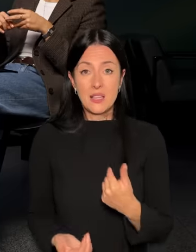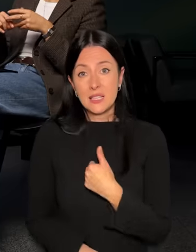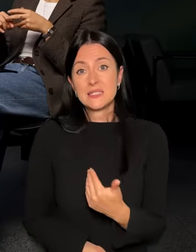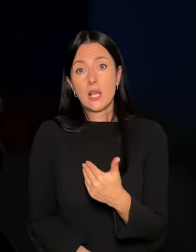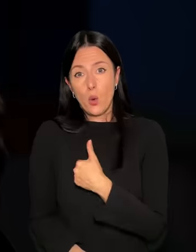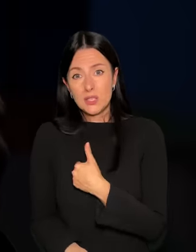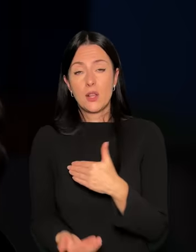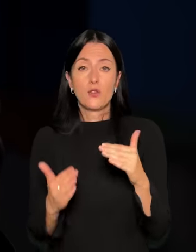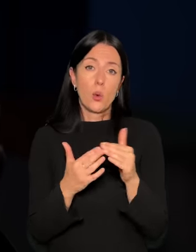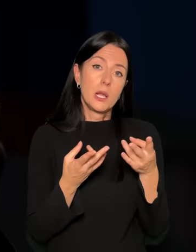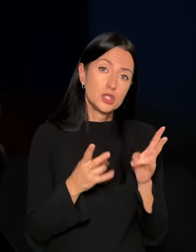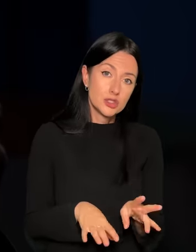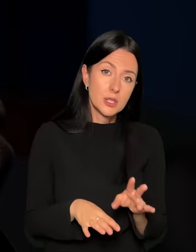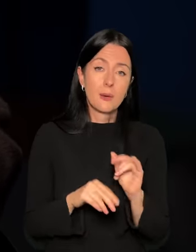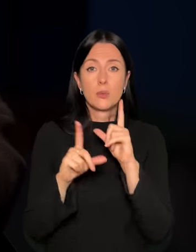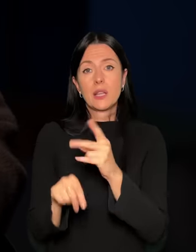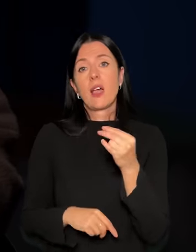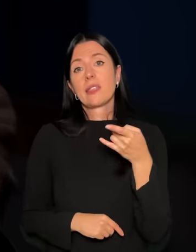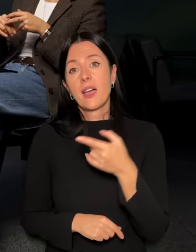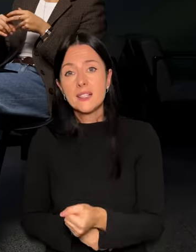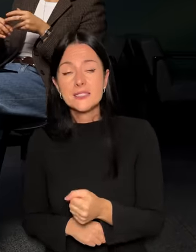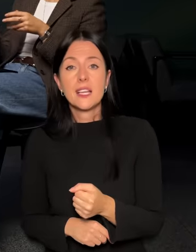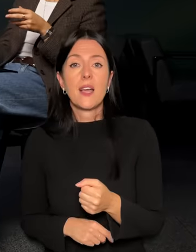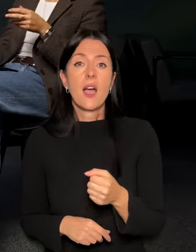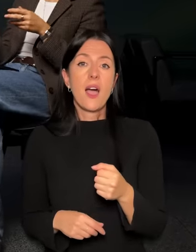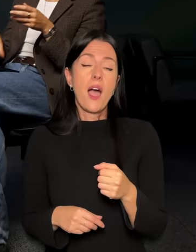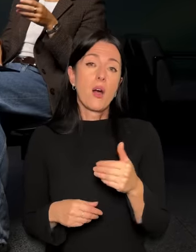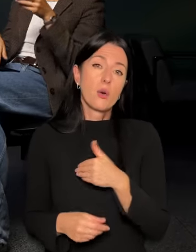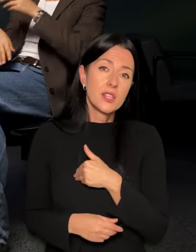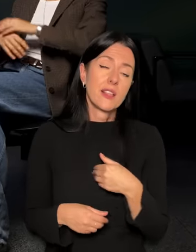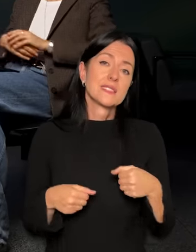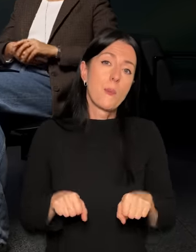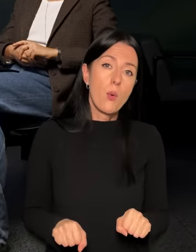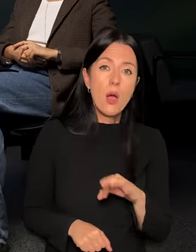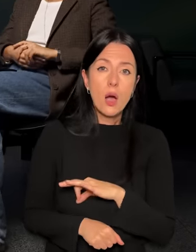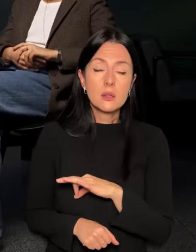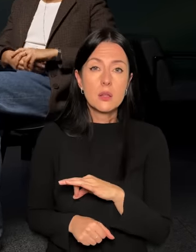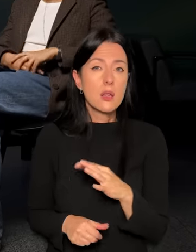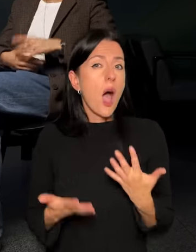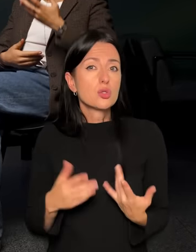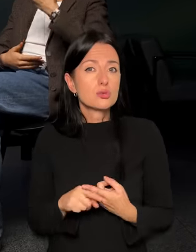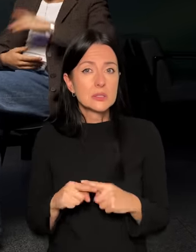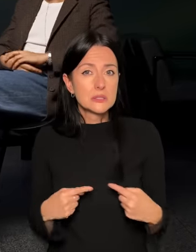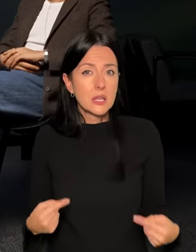I left it at home when I wanted to, went by taxi, took the scooter when I wanted. But what if it's a wheelchair?